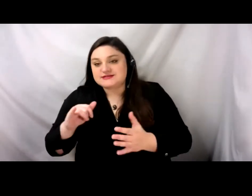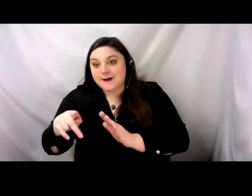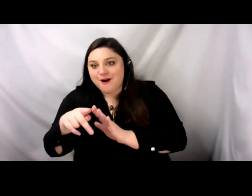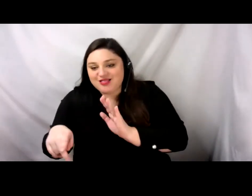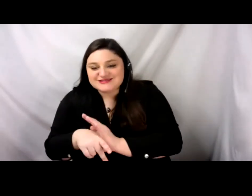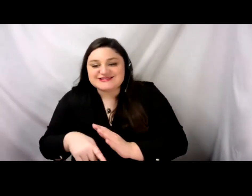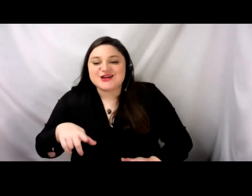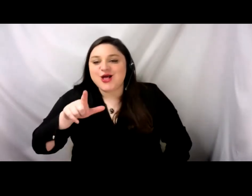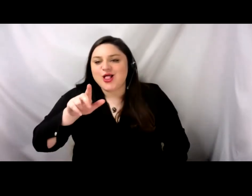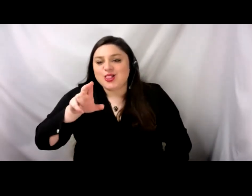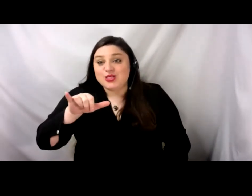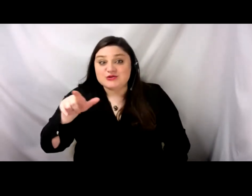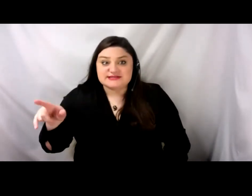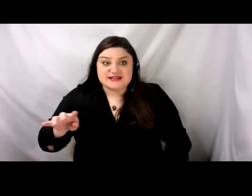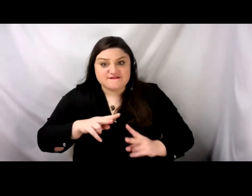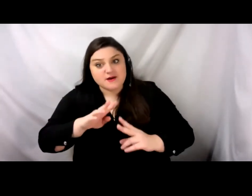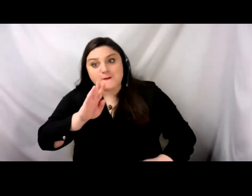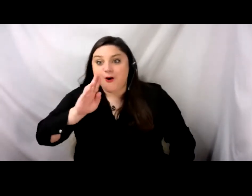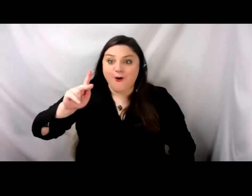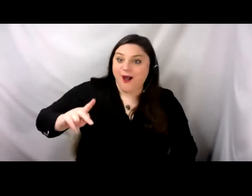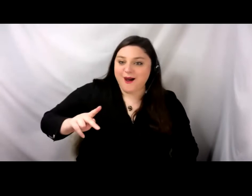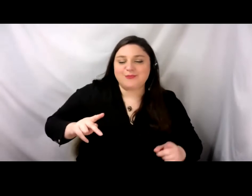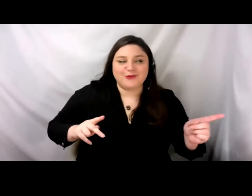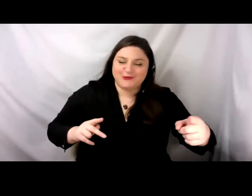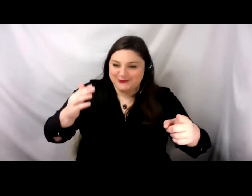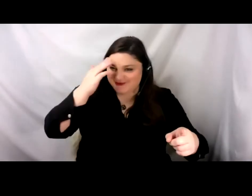Lucy. She was doing her job and I appreciate that.